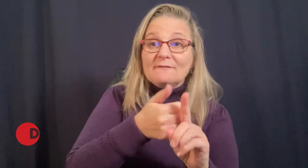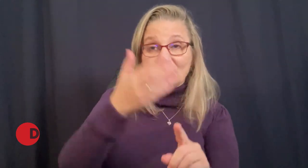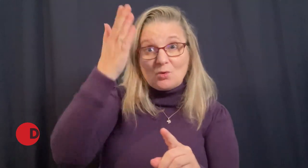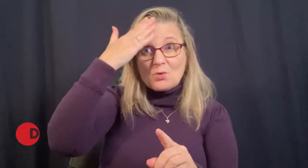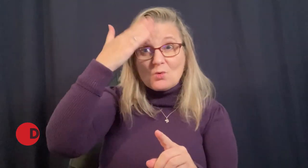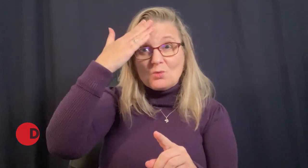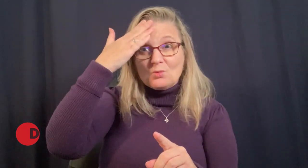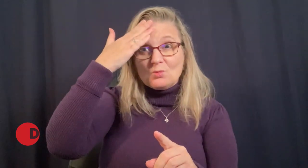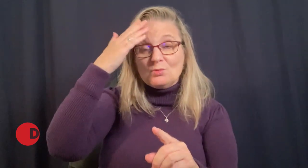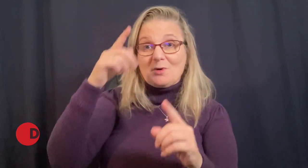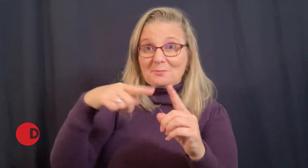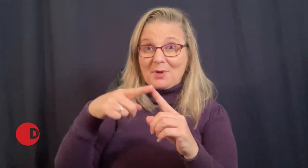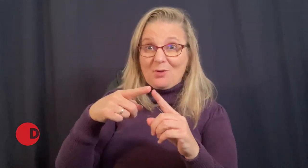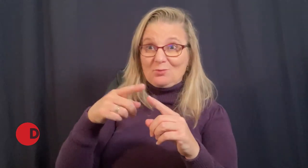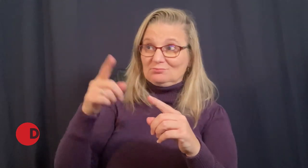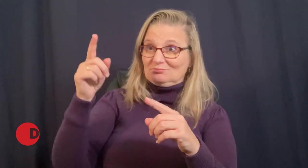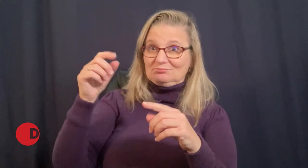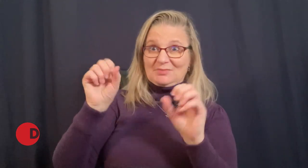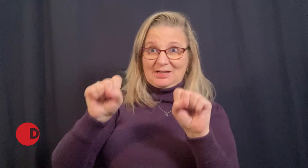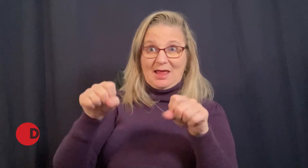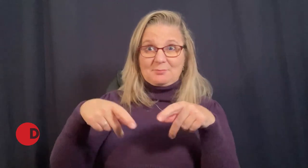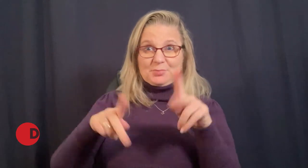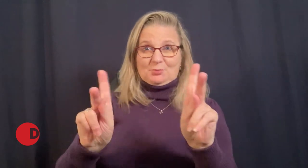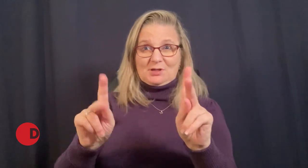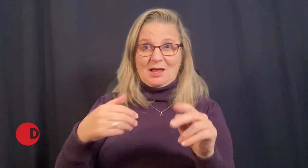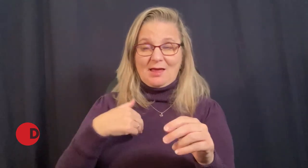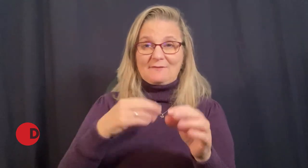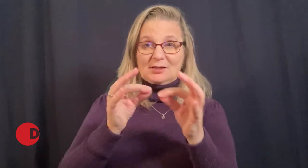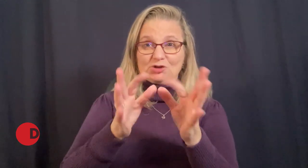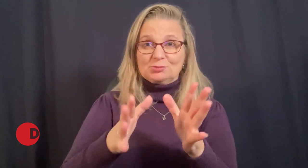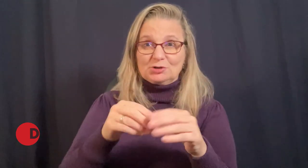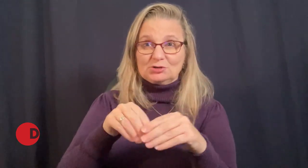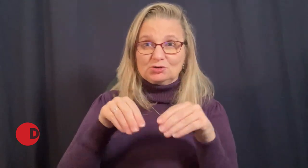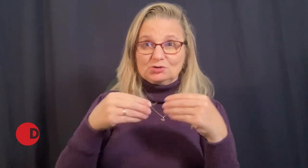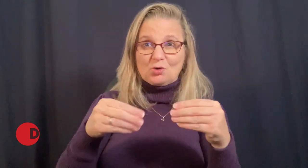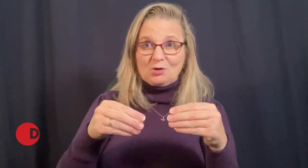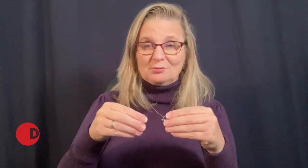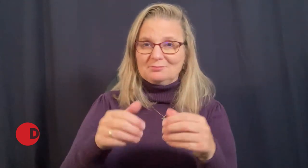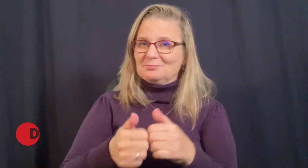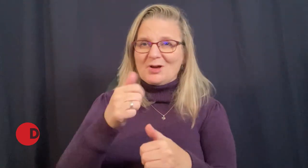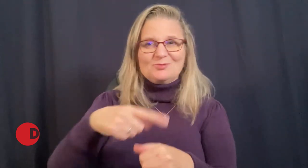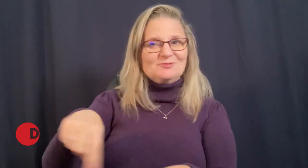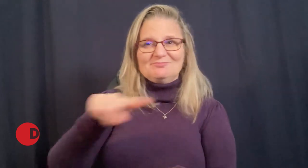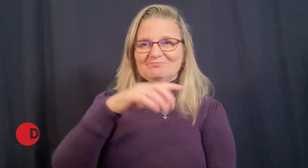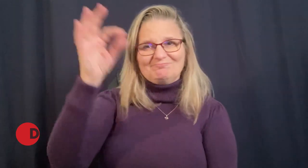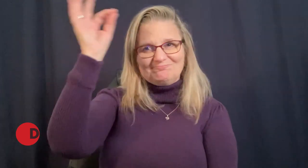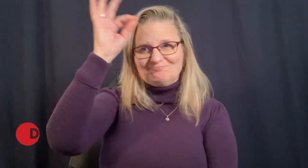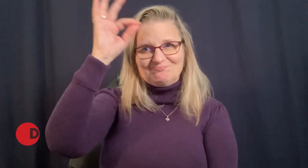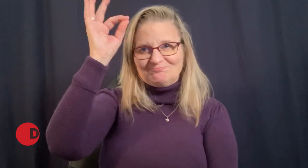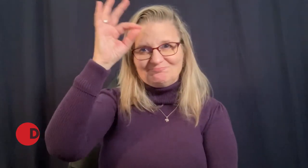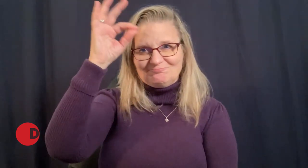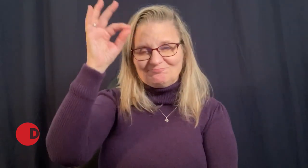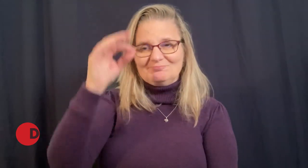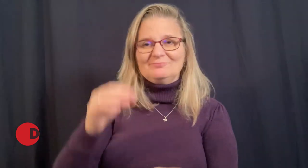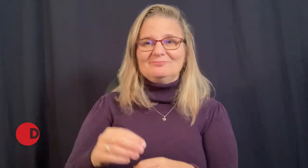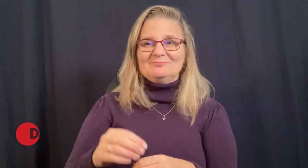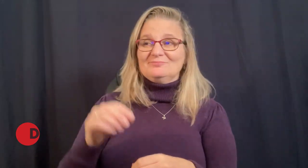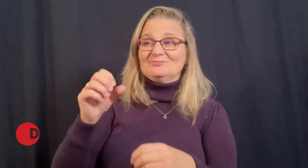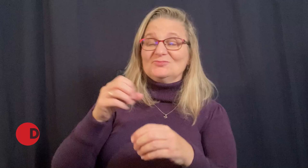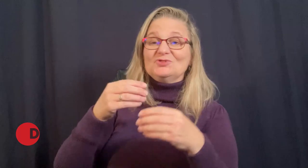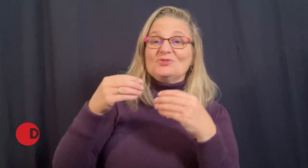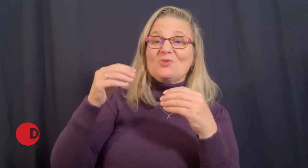themselves weren't aware they could arrange for an interpreter in the store.